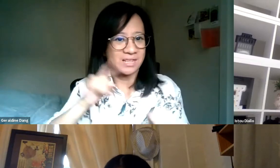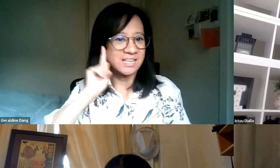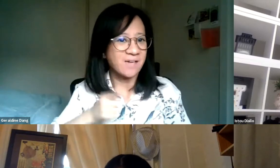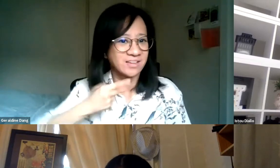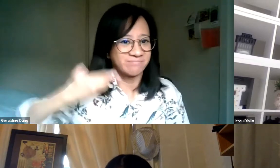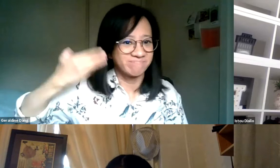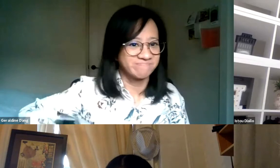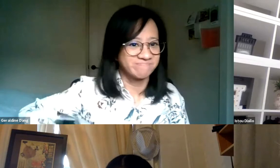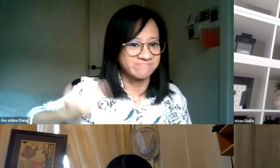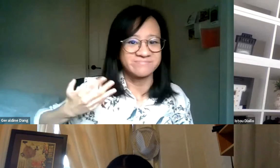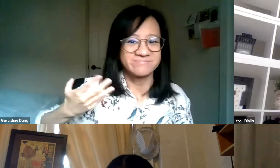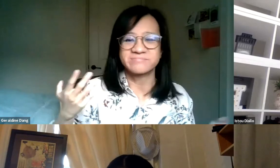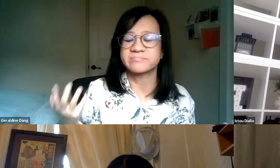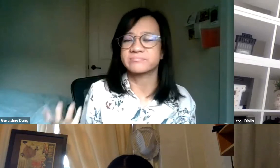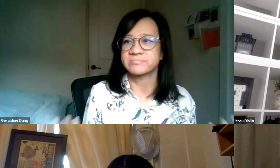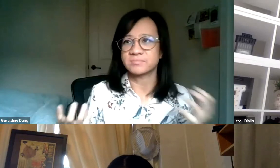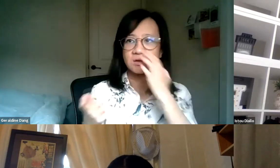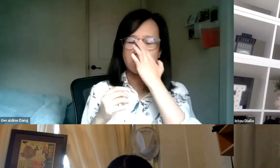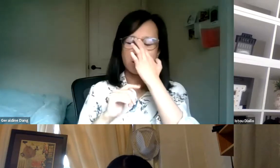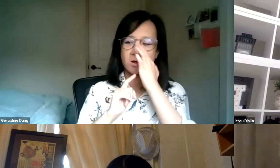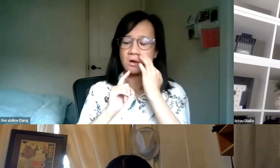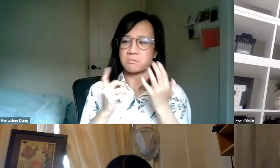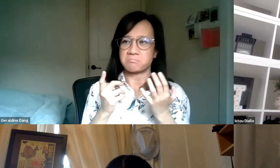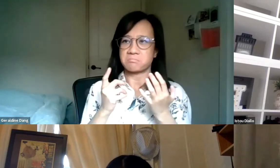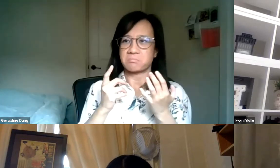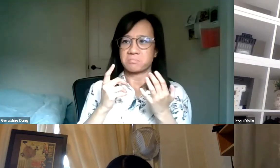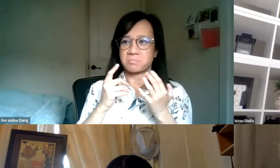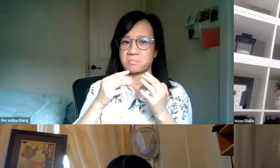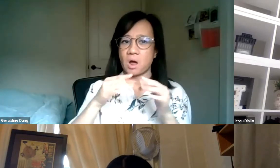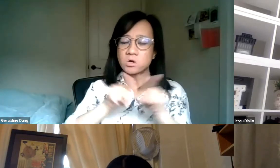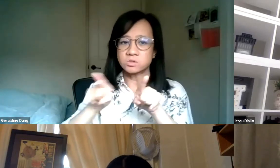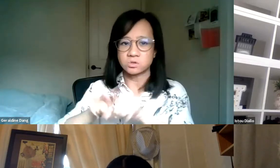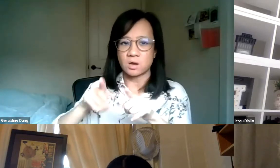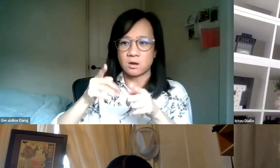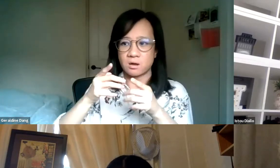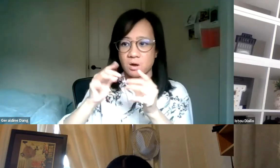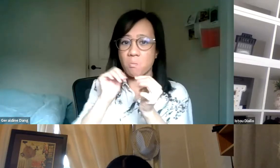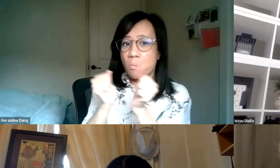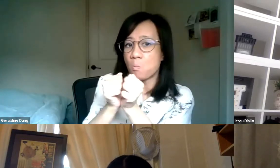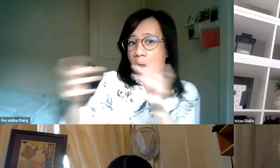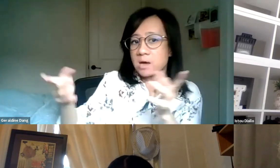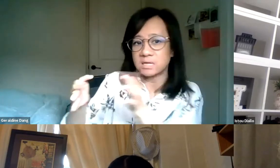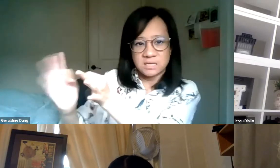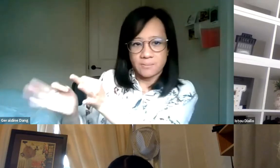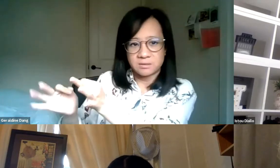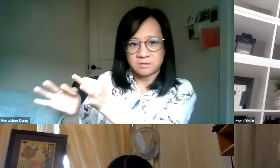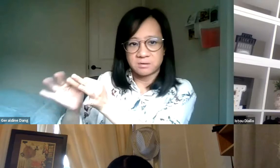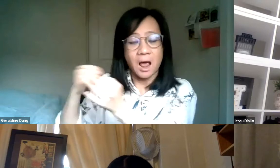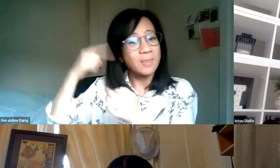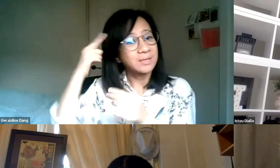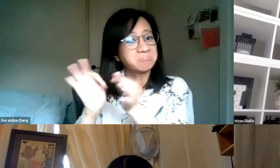I was excited and yet it was difficult and people really noticed my deafness a lot more.